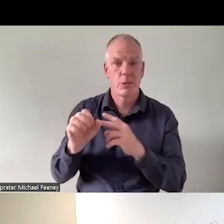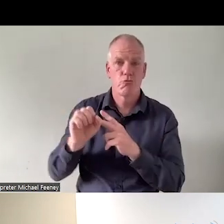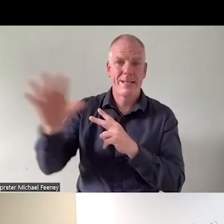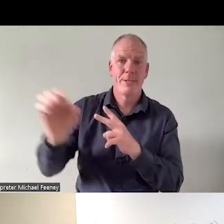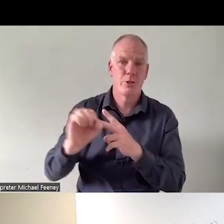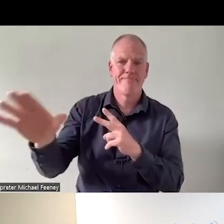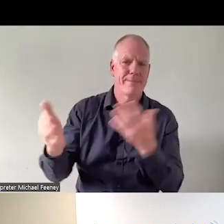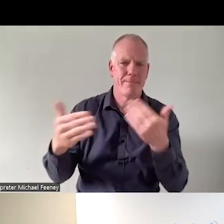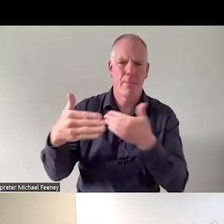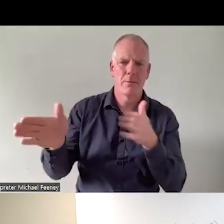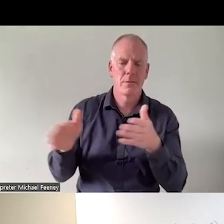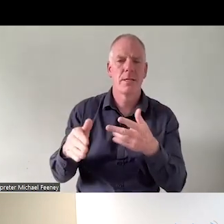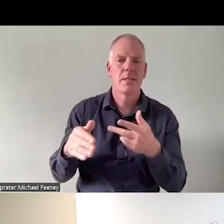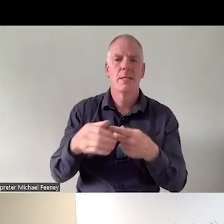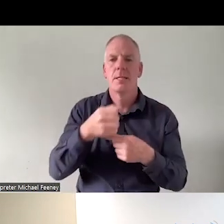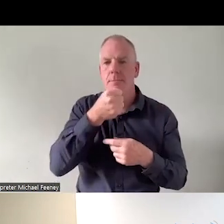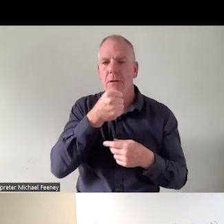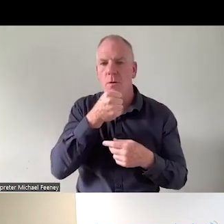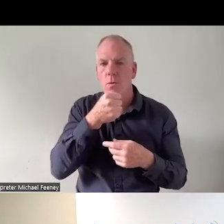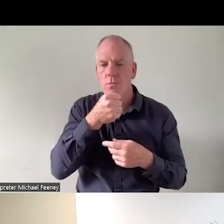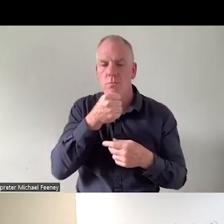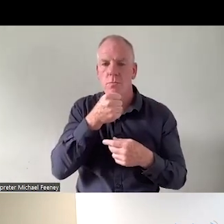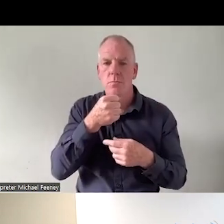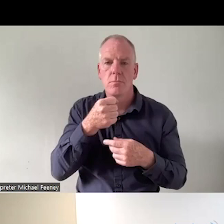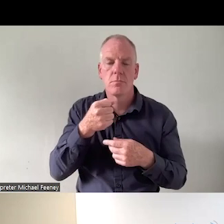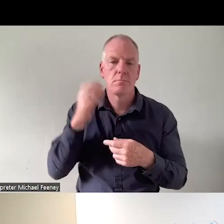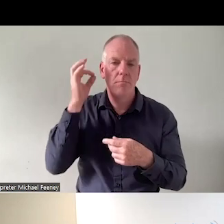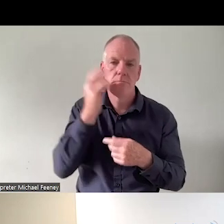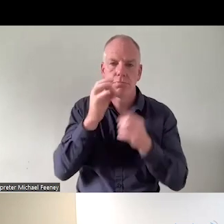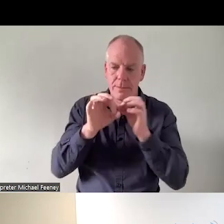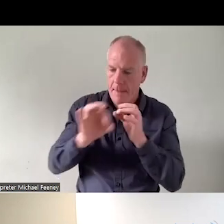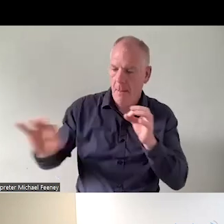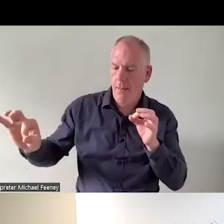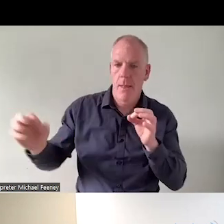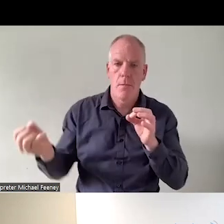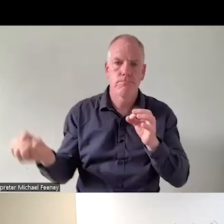The describer, the microphone is normally connected by cable to the transmitter.